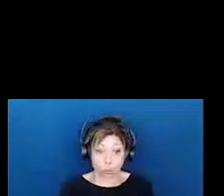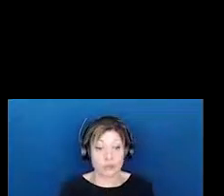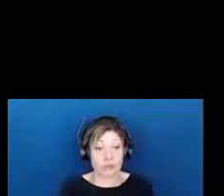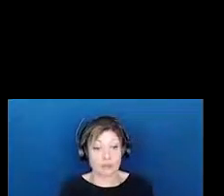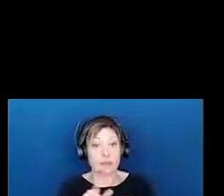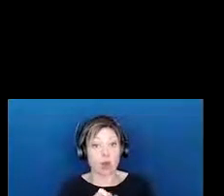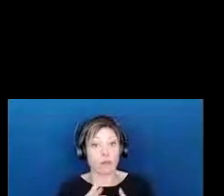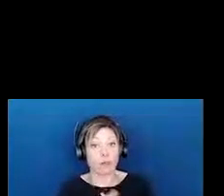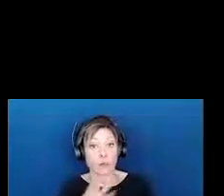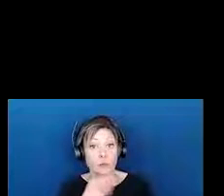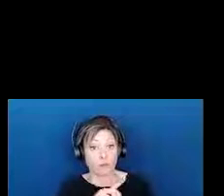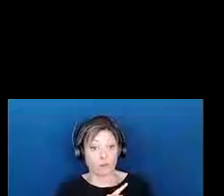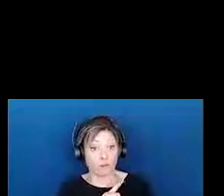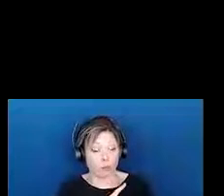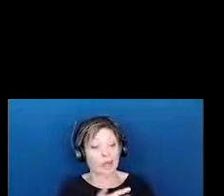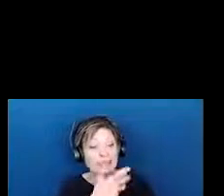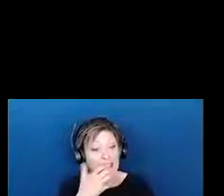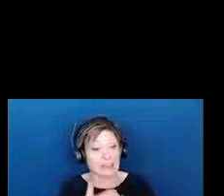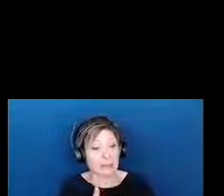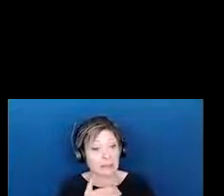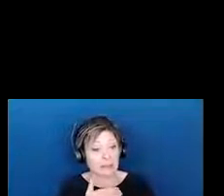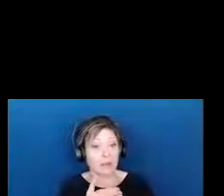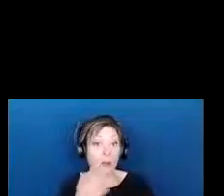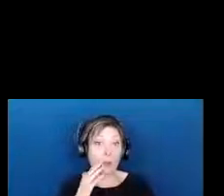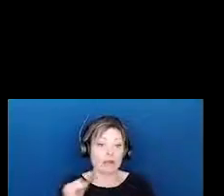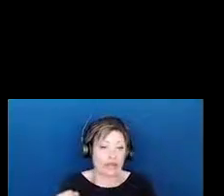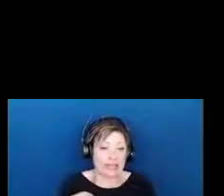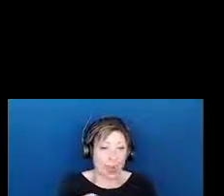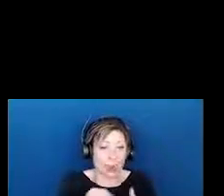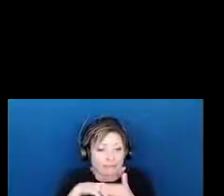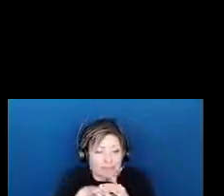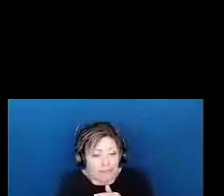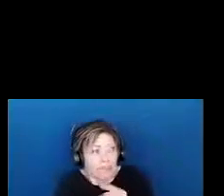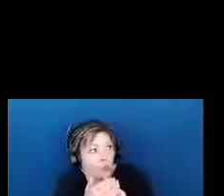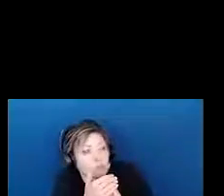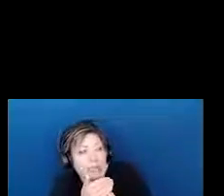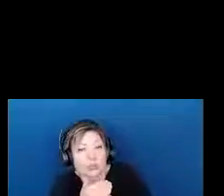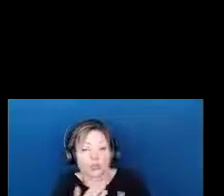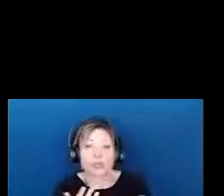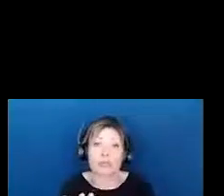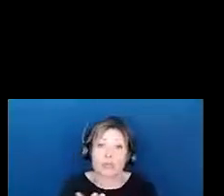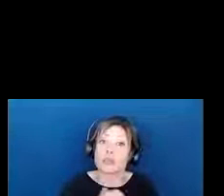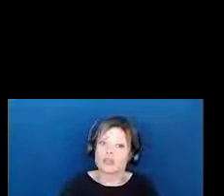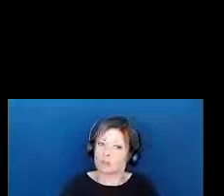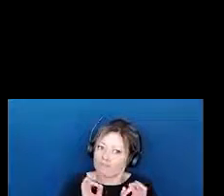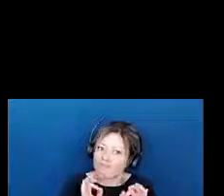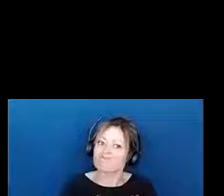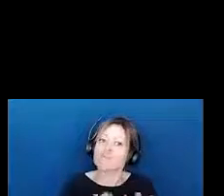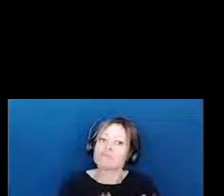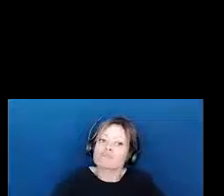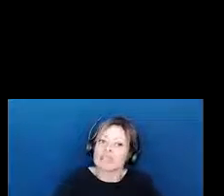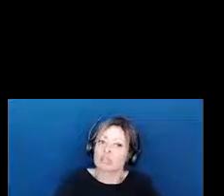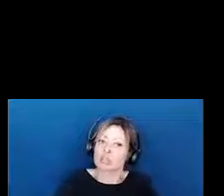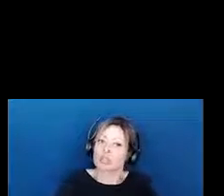elements um so yeah they are really iconic species but we need to sort of help them um and at the